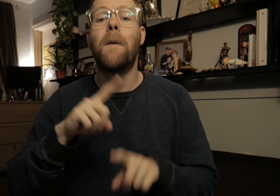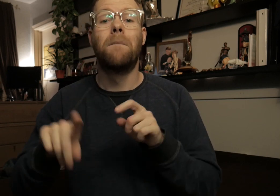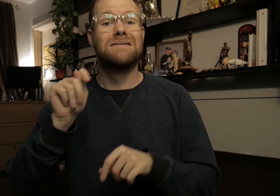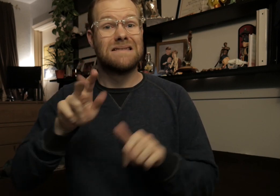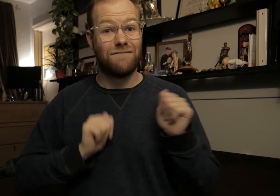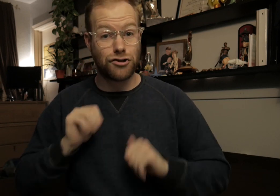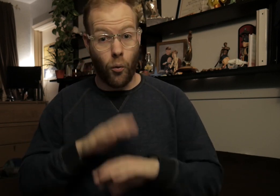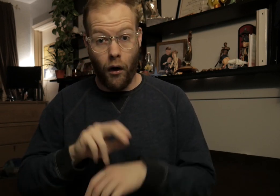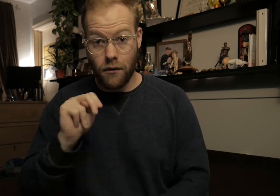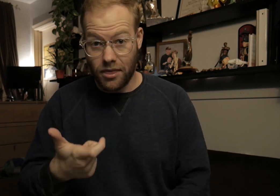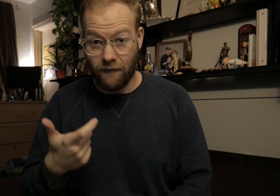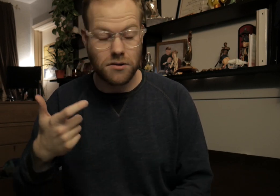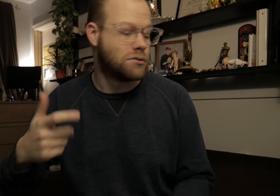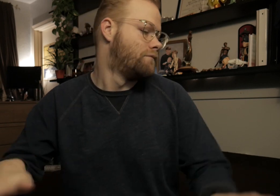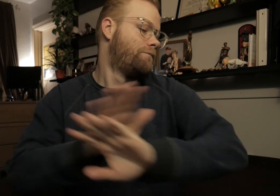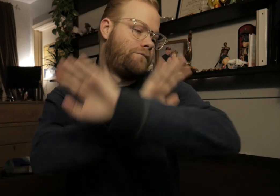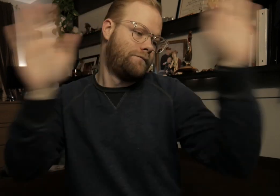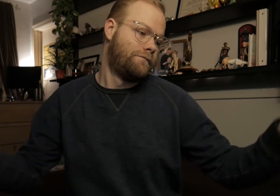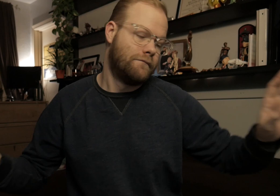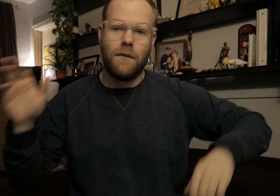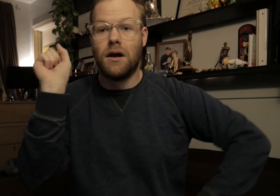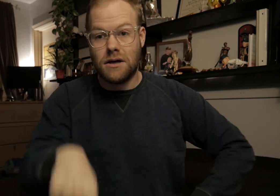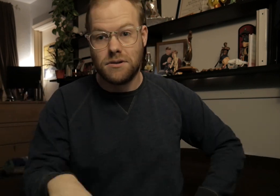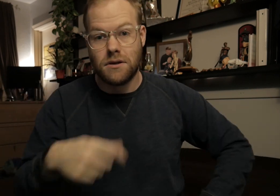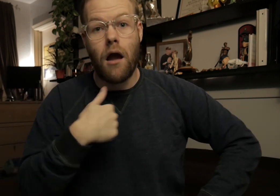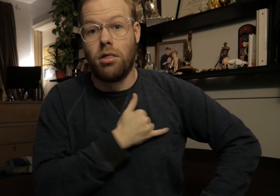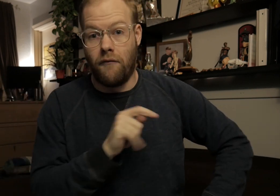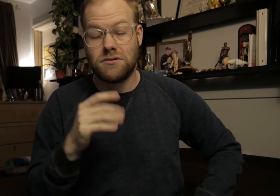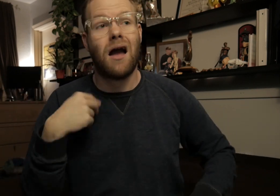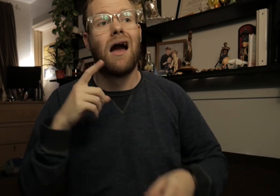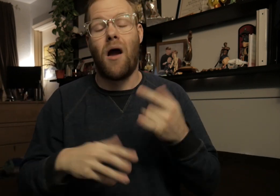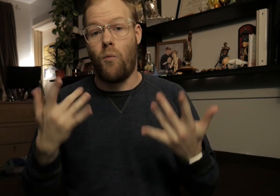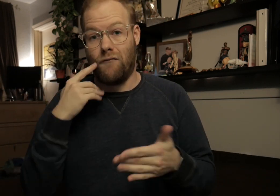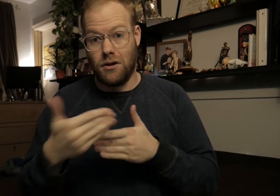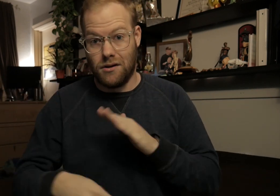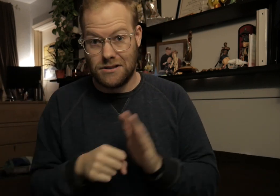But the TV show on Netflix, yes. I love it, and I can't wait for the next season.